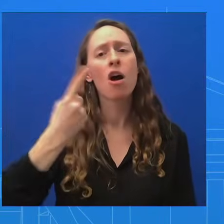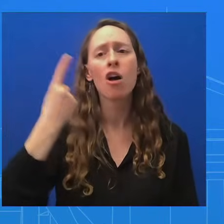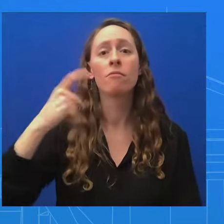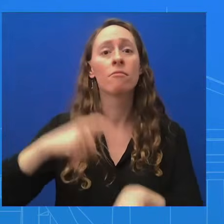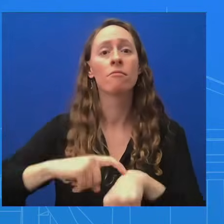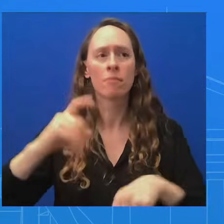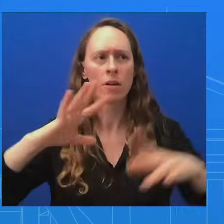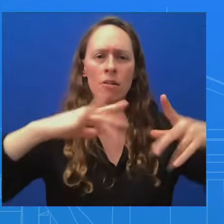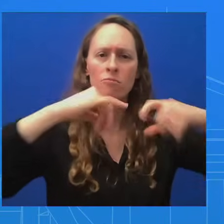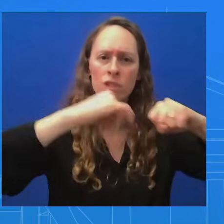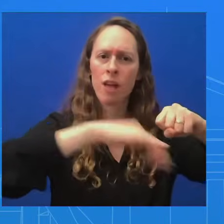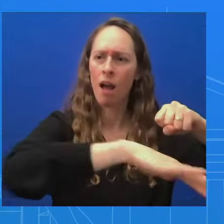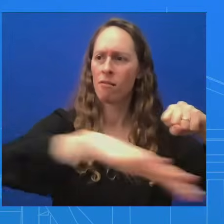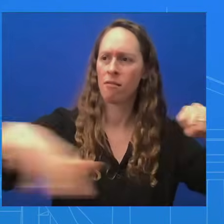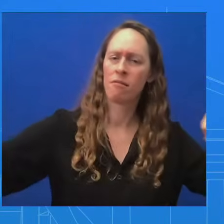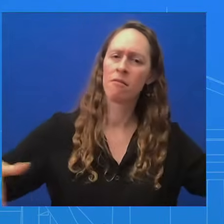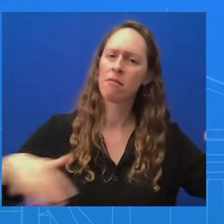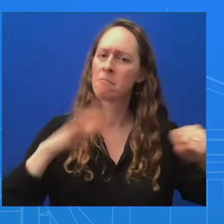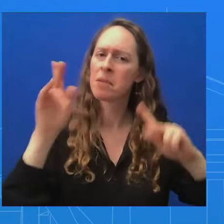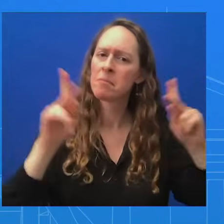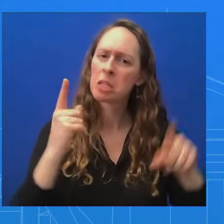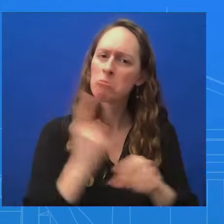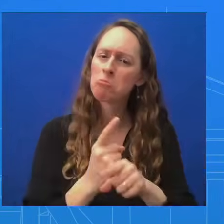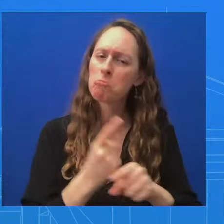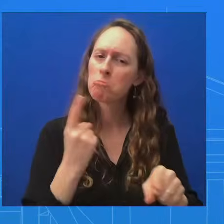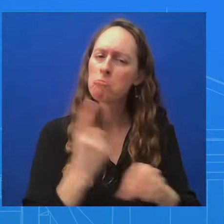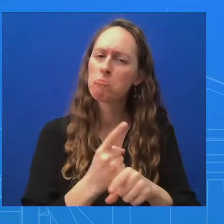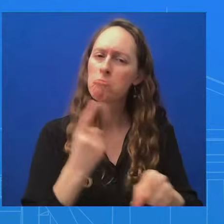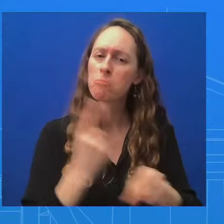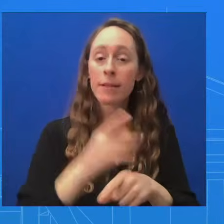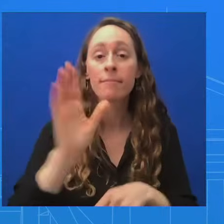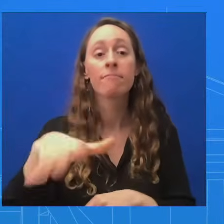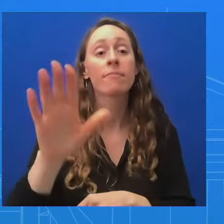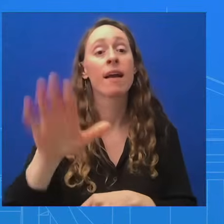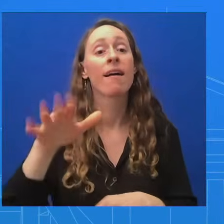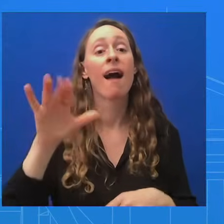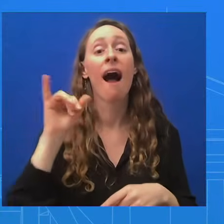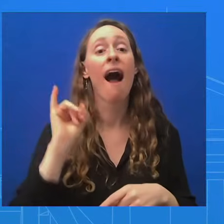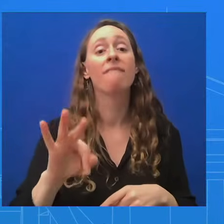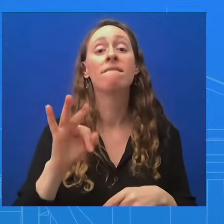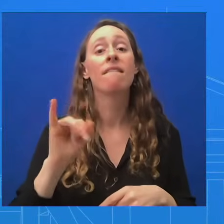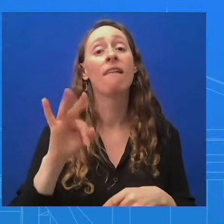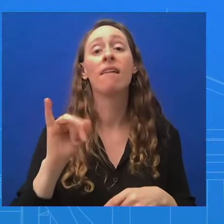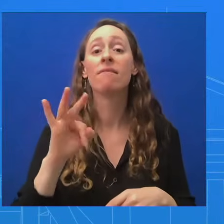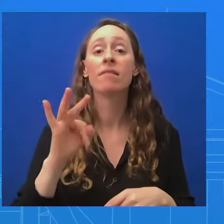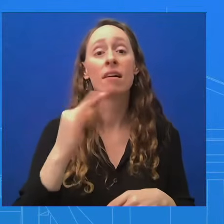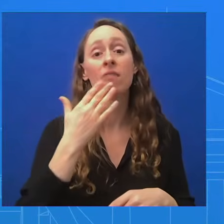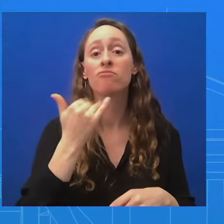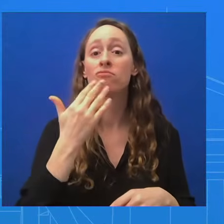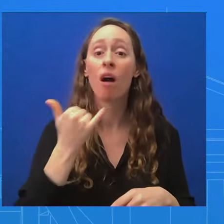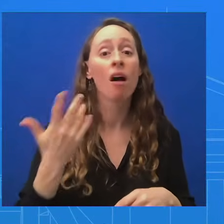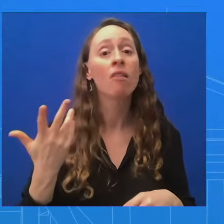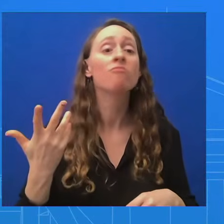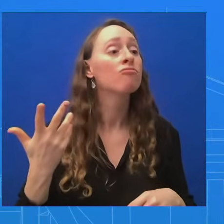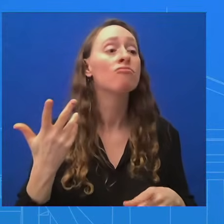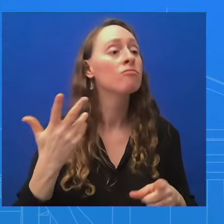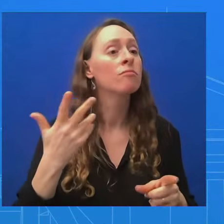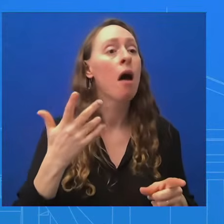including this one, we wouldn't stand for that kind of threat to live next door to us like that -- a threat that truly has existential ambitions.